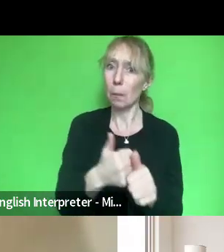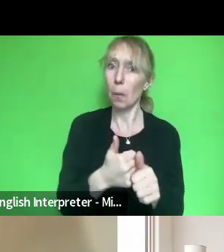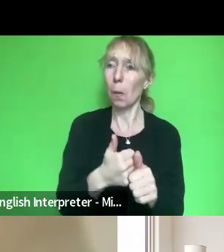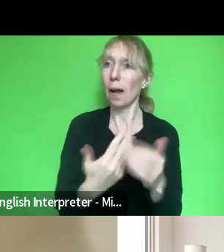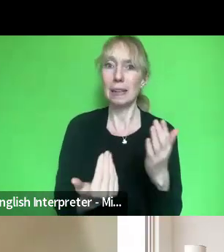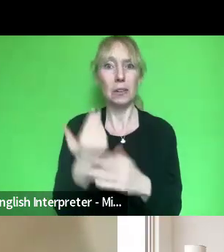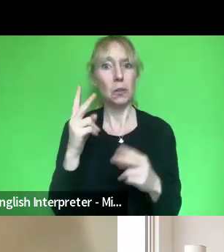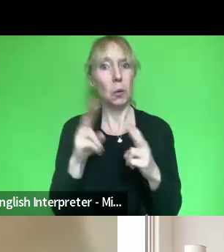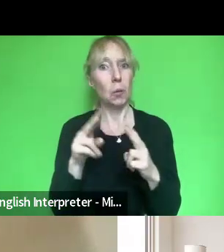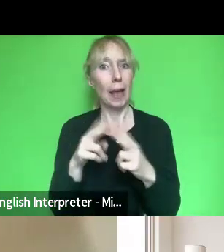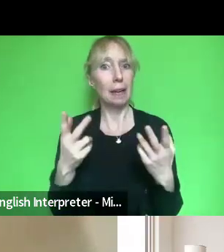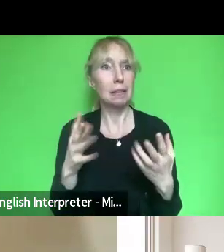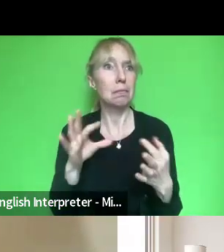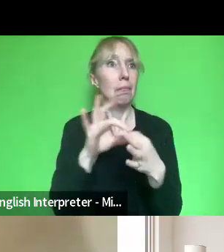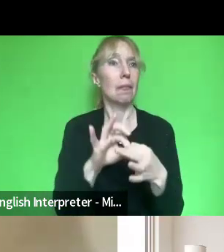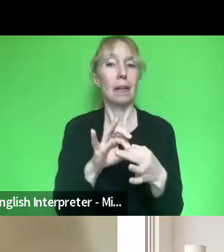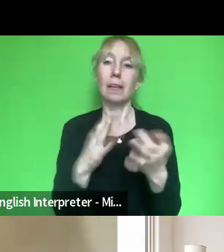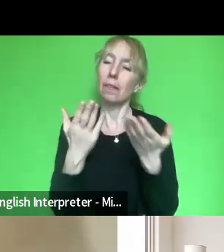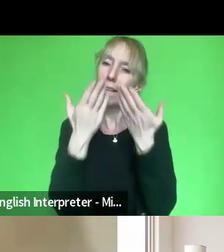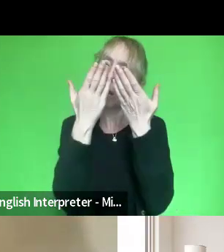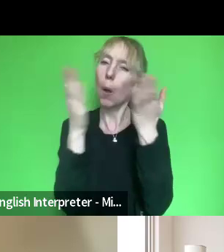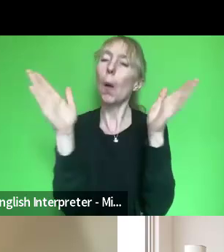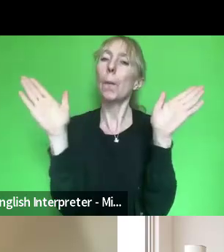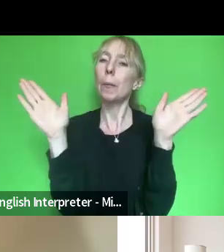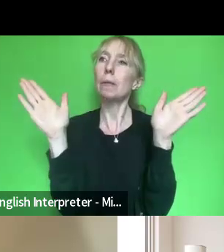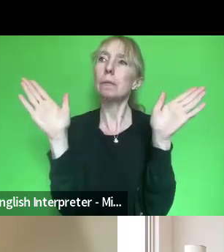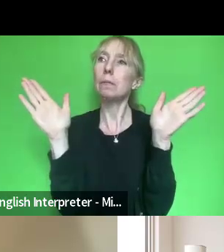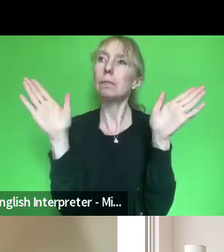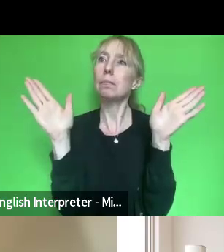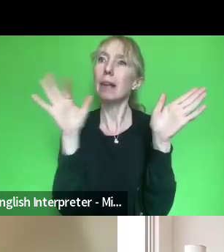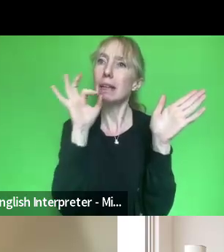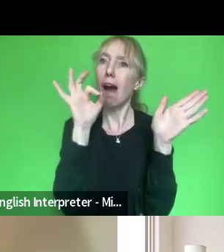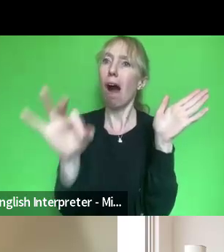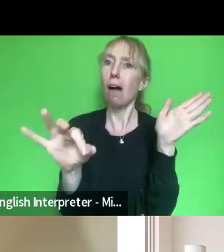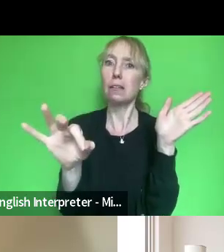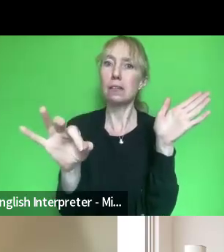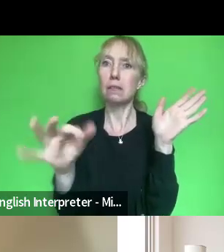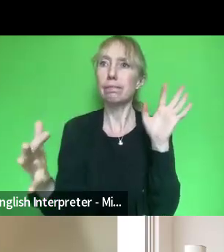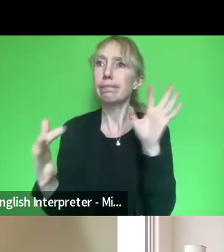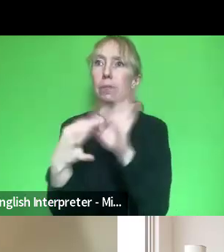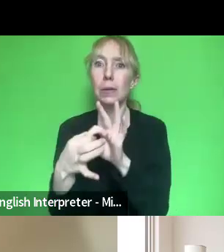in the business. So yeah, I would just say be open. Reach out to people, because yeah, I don't know anybody that would say, "No,